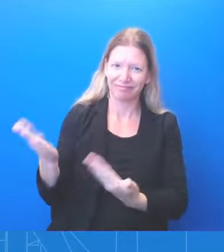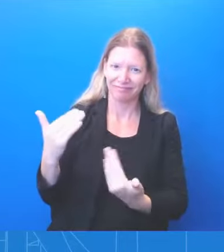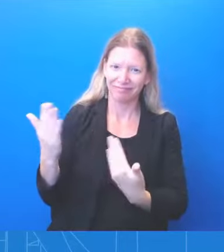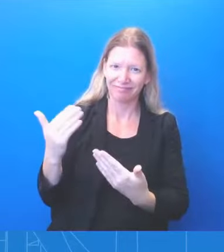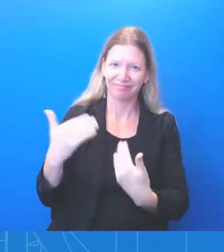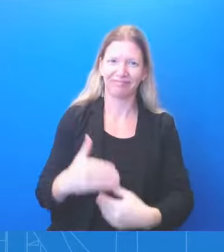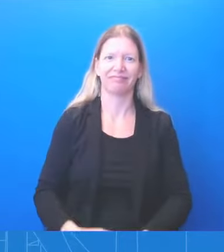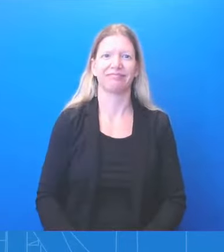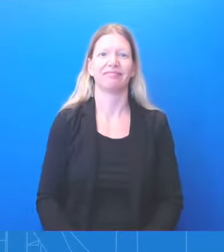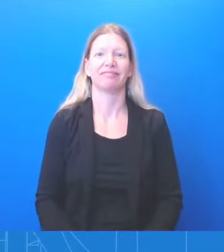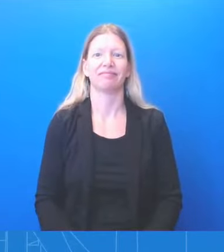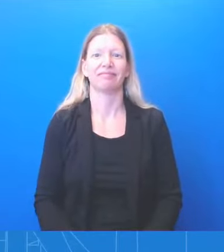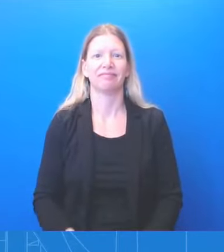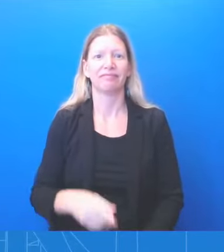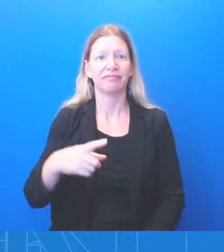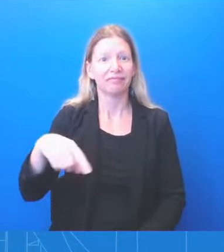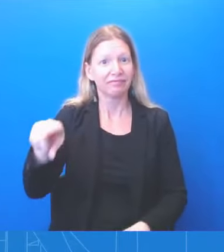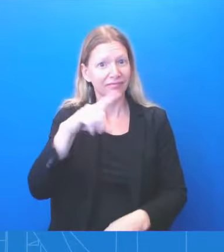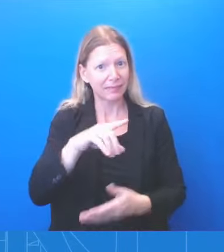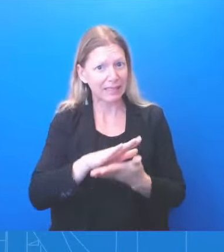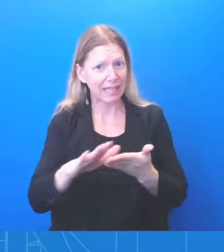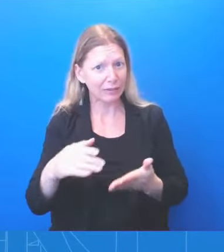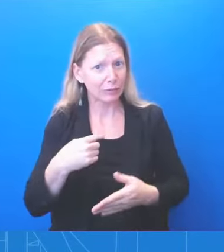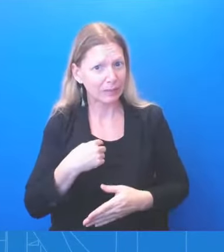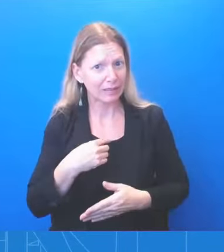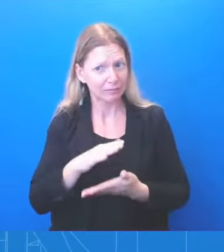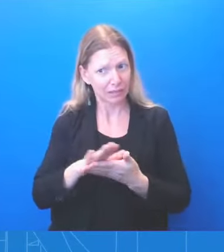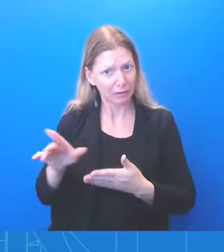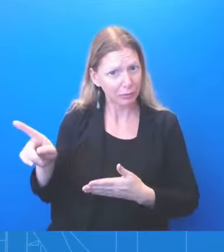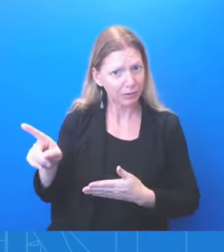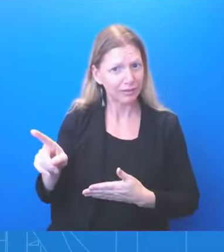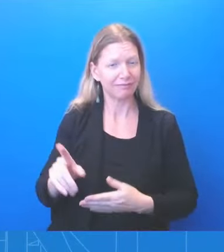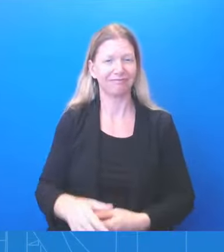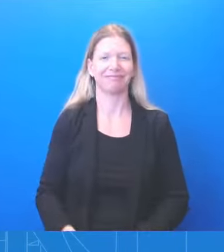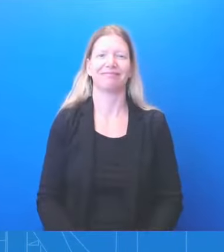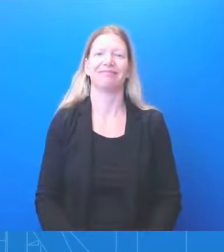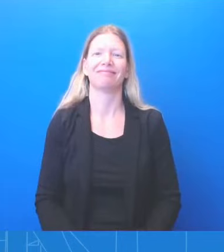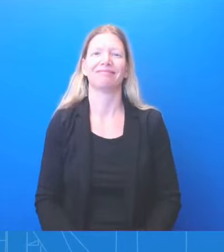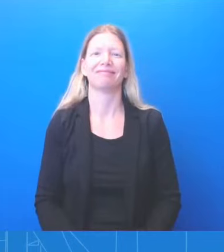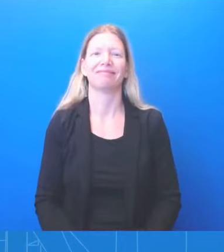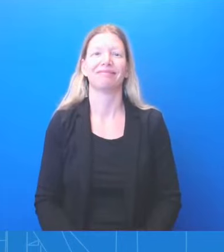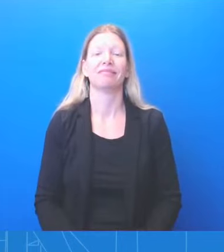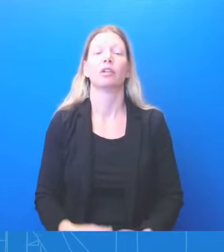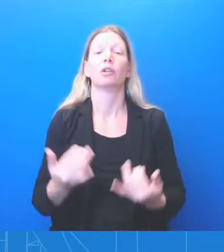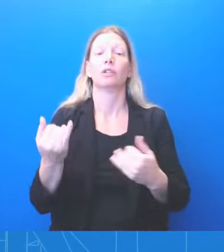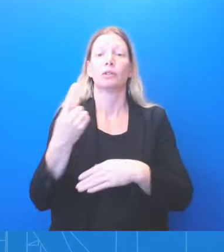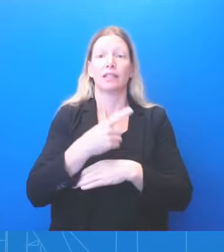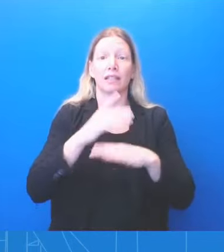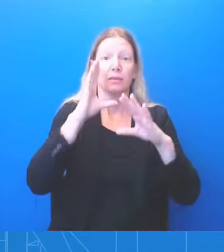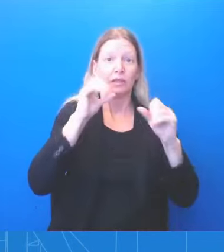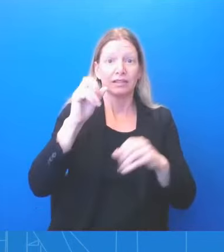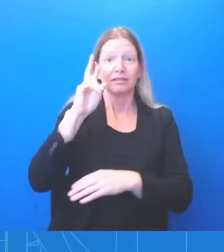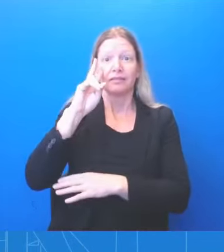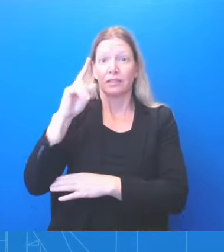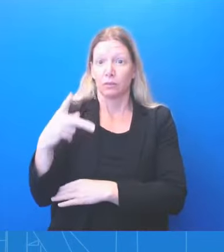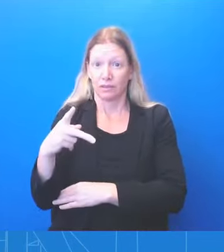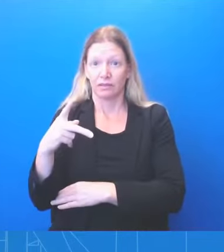Ms. Jean-Pierre: Be nice to him. Yes. Director Benjamin: So, today, the President and Vice President Harris will commemorate the 60th anniversary